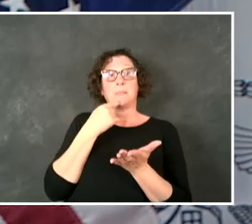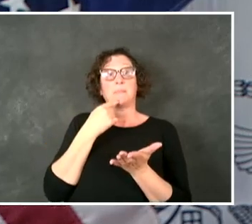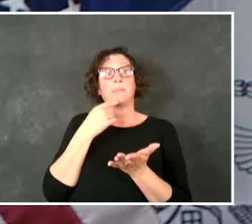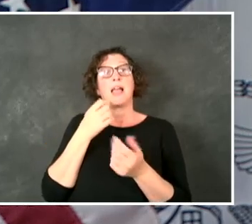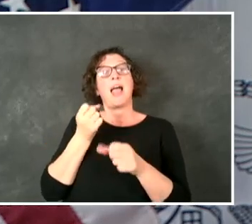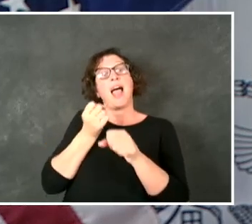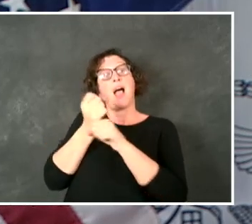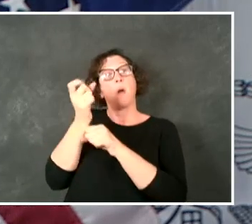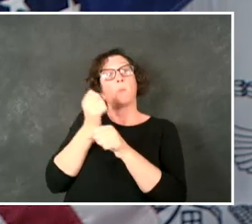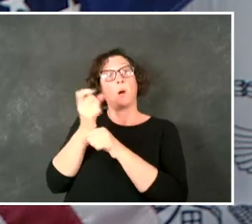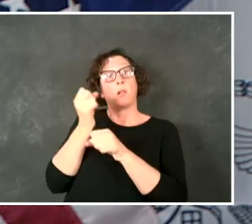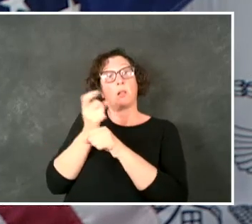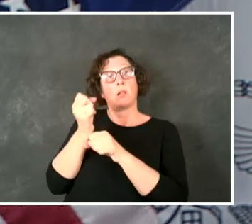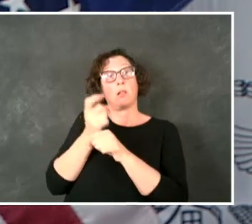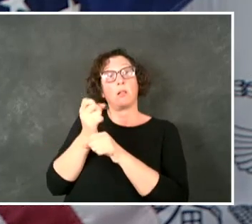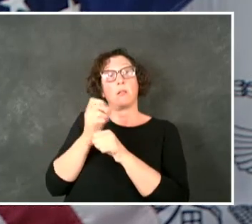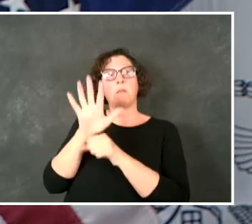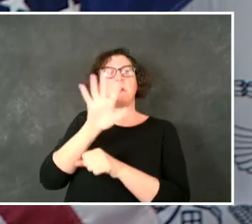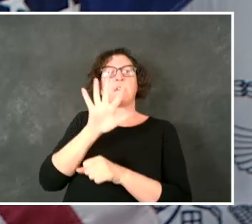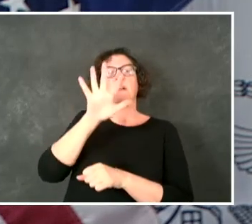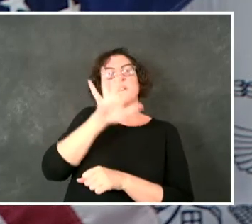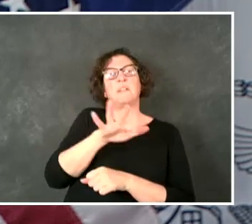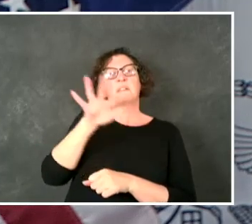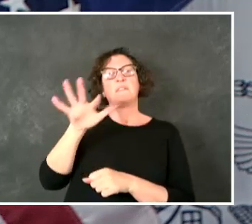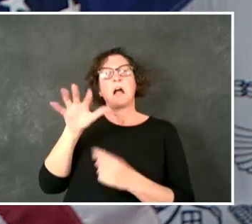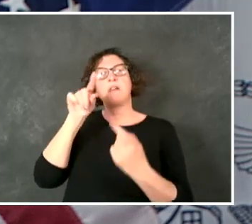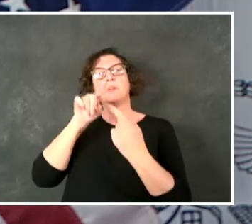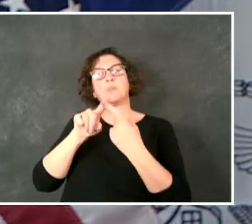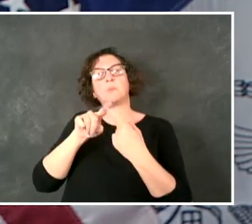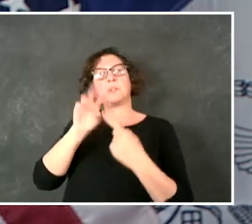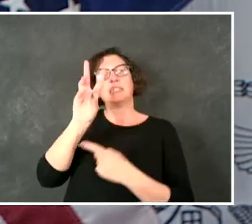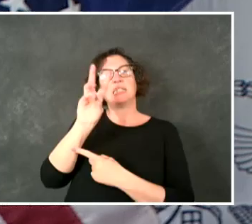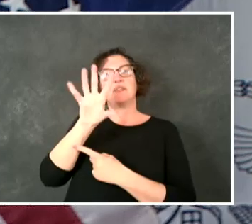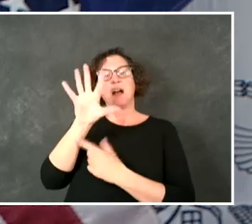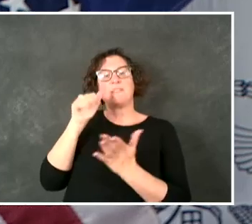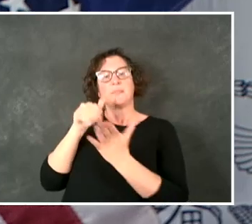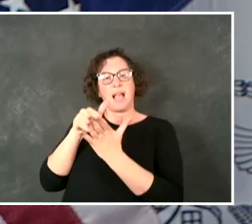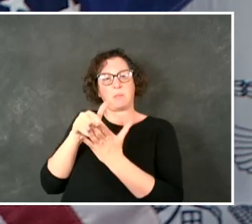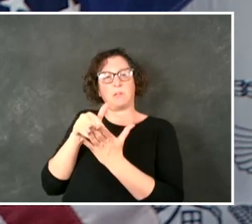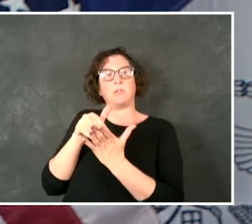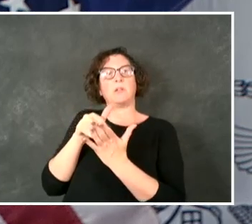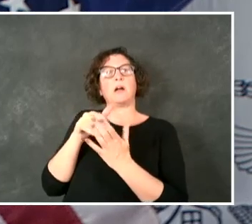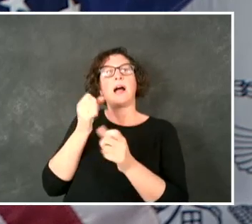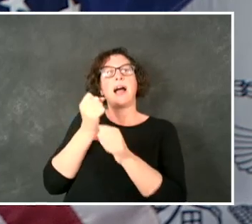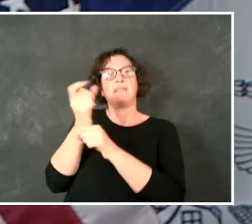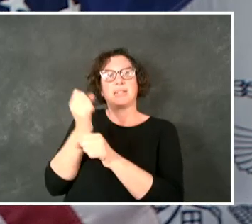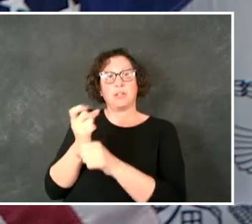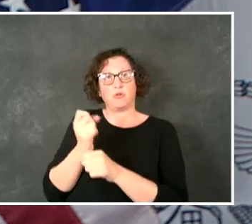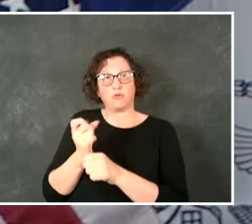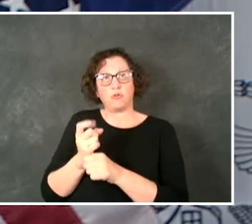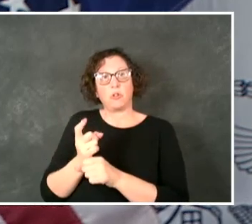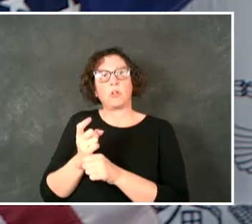HET NANUALIZED PAY WOULD BE IN THE 55,000 TO 65,000 RANGE. WERE' TALKING ABOUT FOLK WHO IS